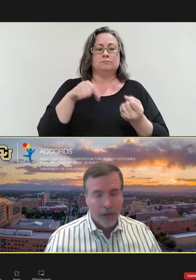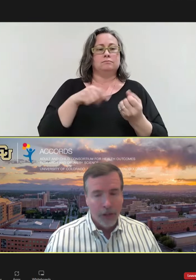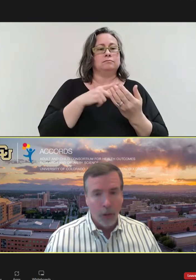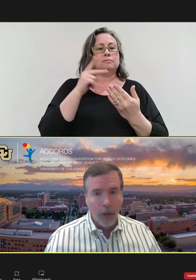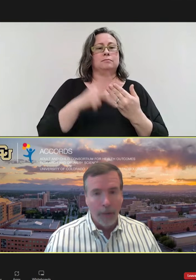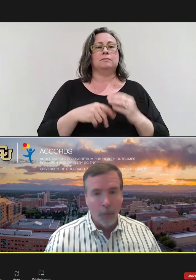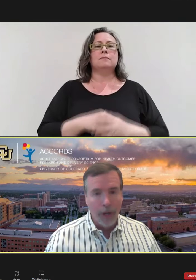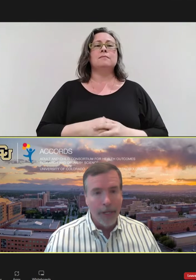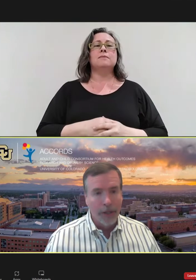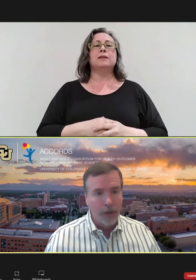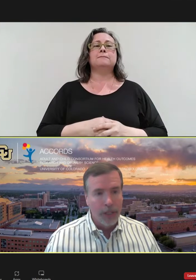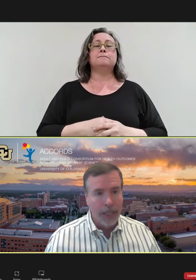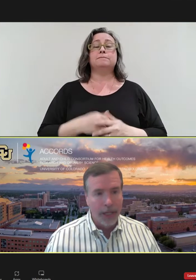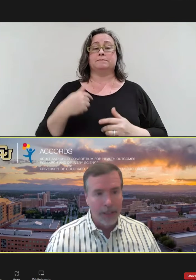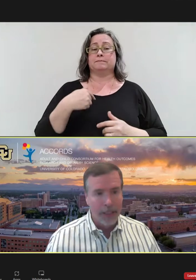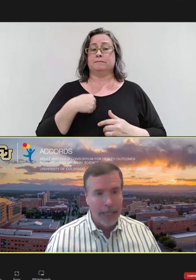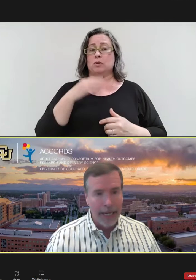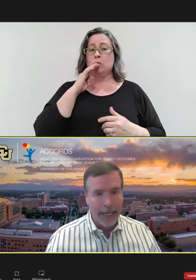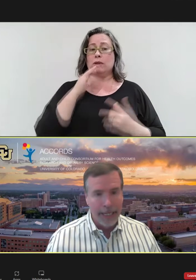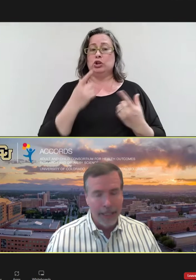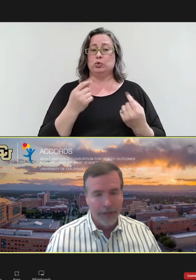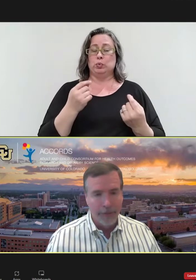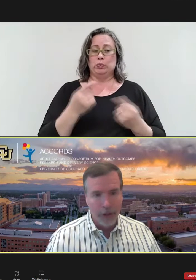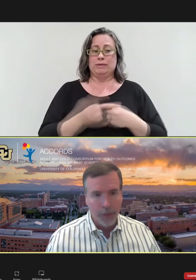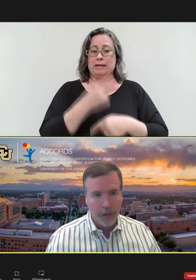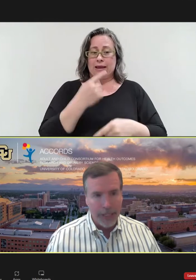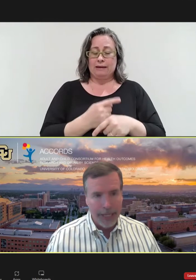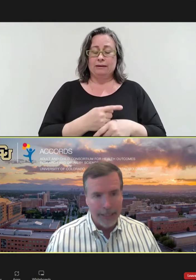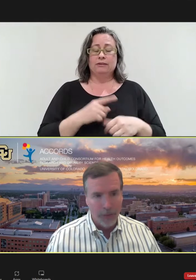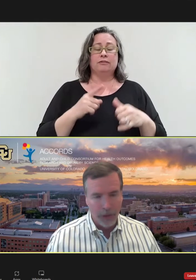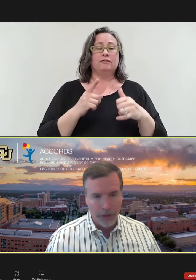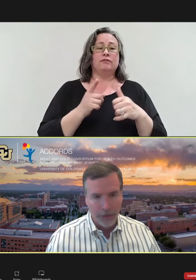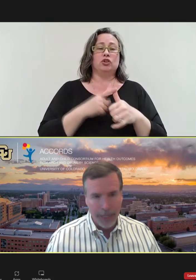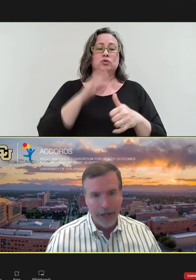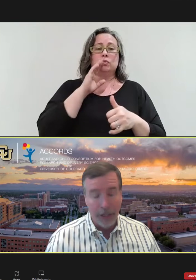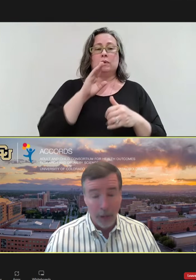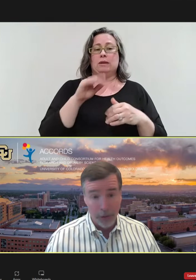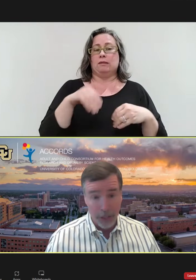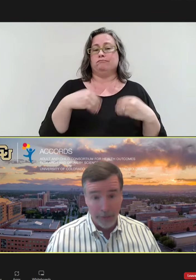So, what I'm going to do here today is first present results from a nationally representative